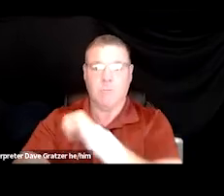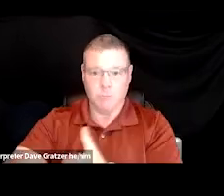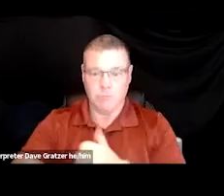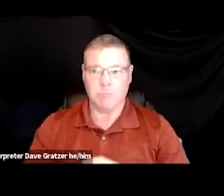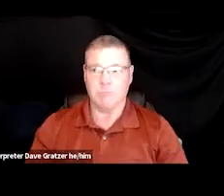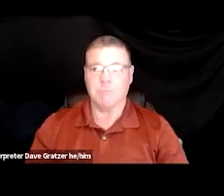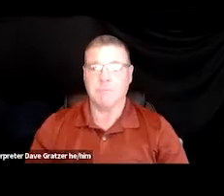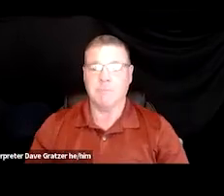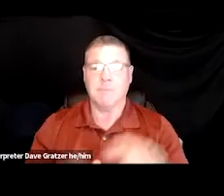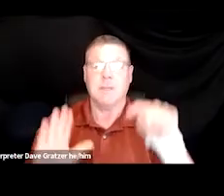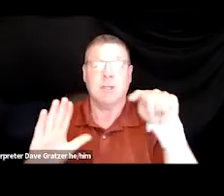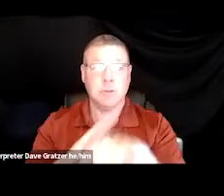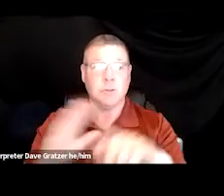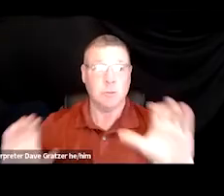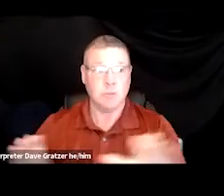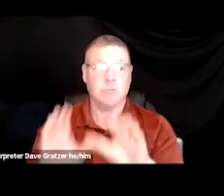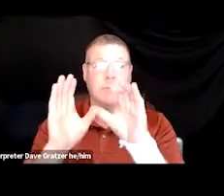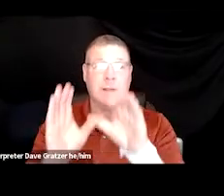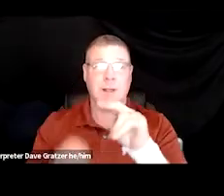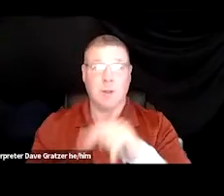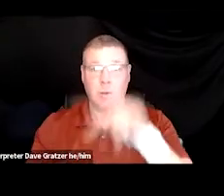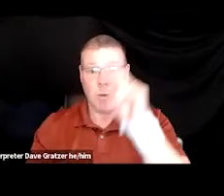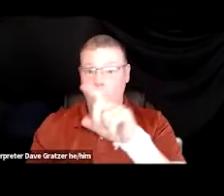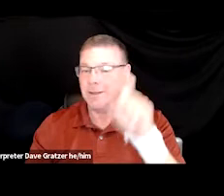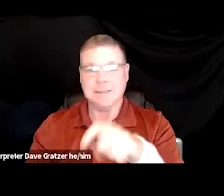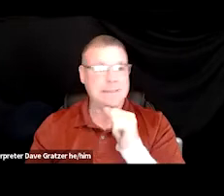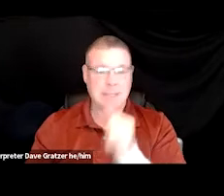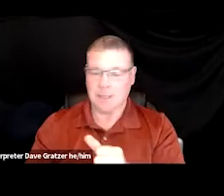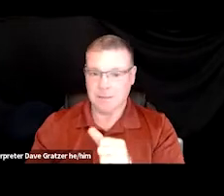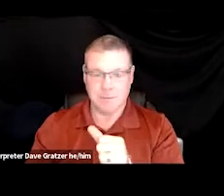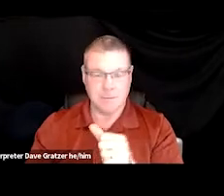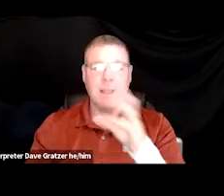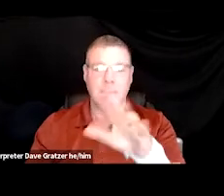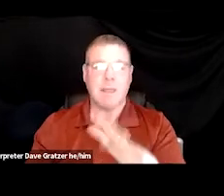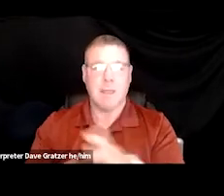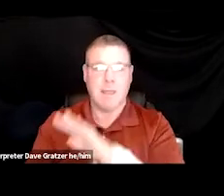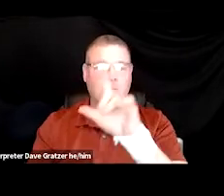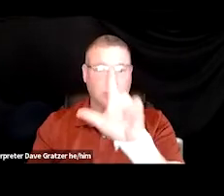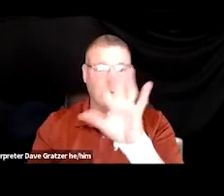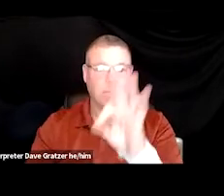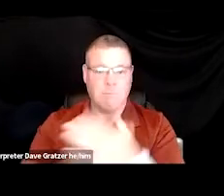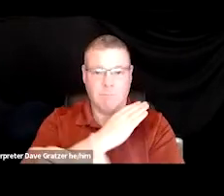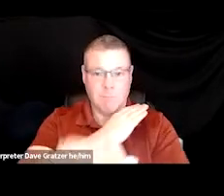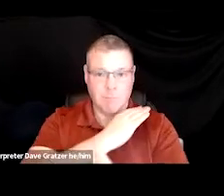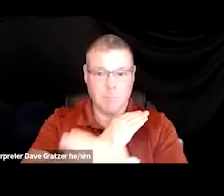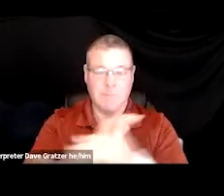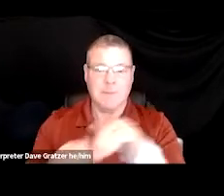So the Suicide and Crisis Care Center of North Texas is not, and they cover about 29 counties in Texas.